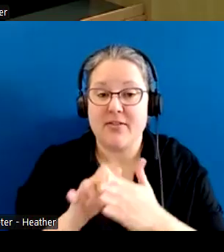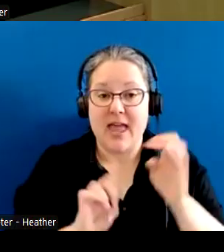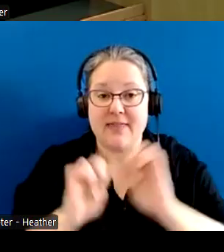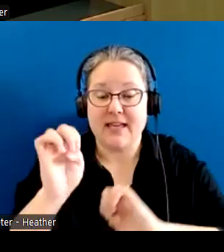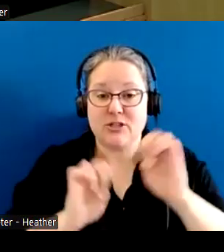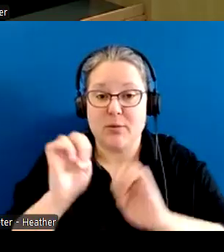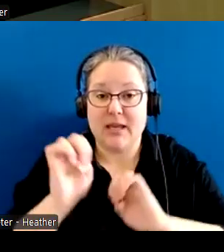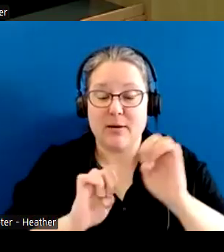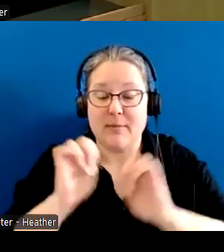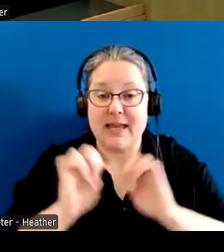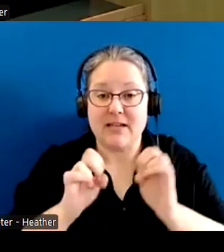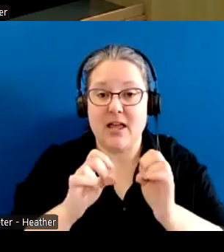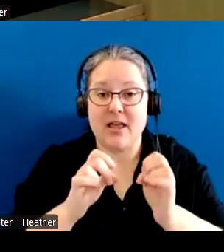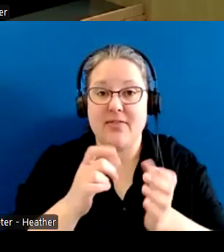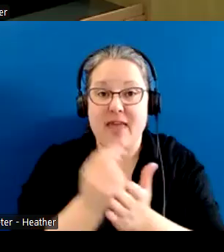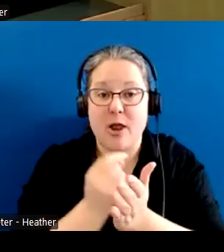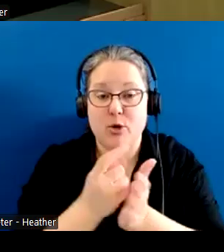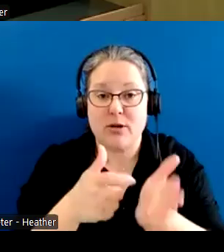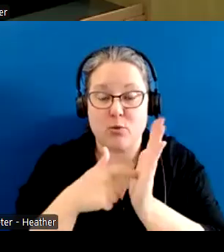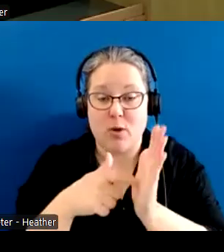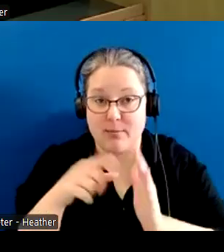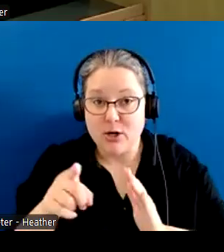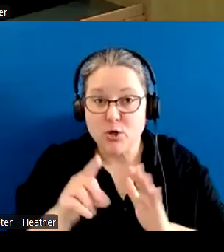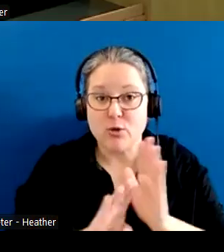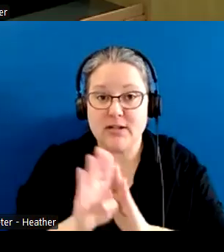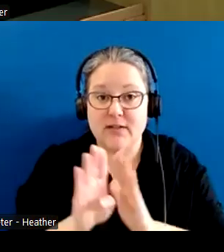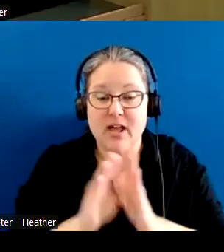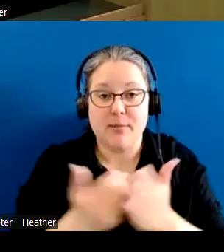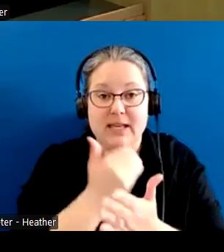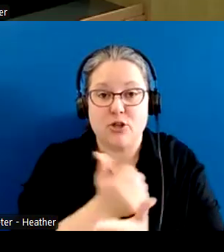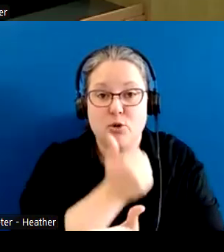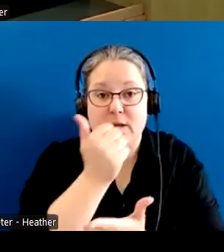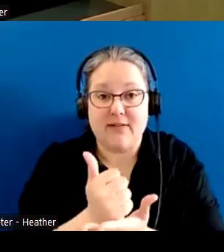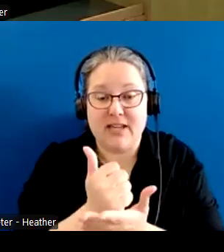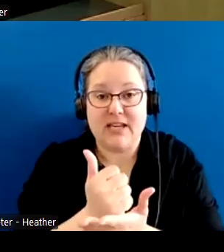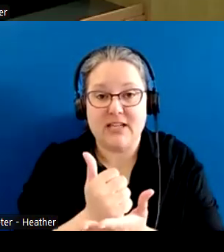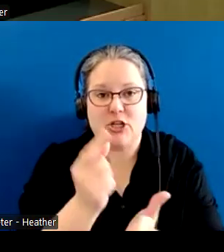experimental therapeutics requirement when you're developing a new intervention uh for to treat a